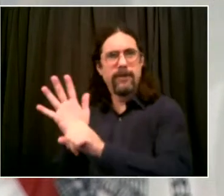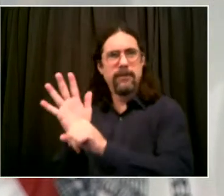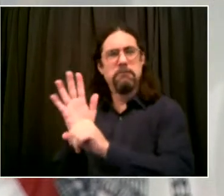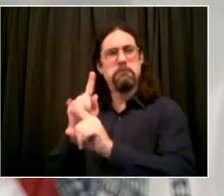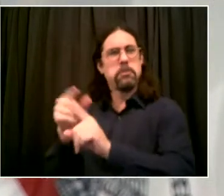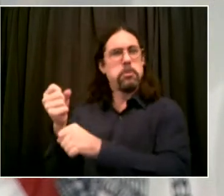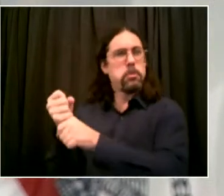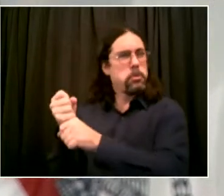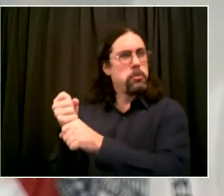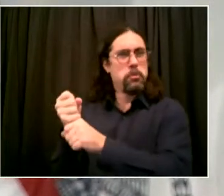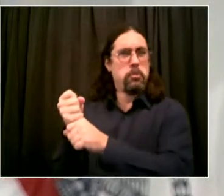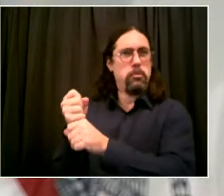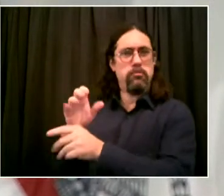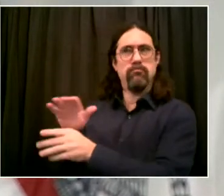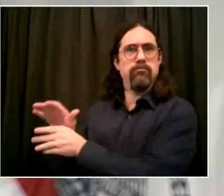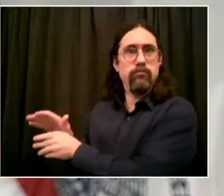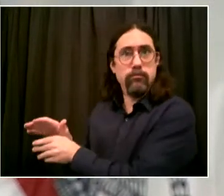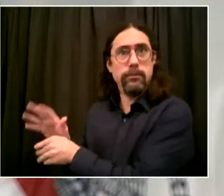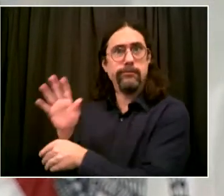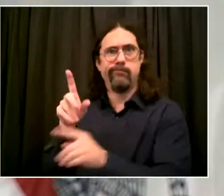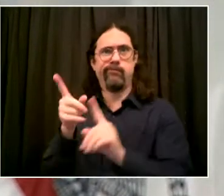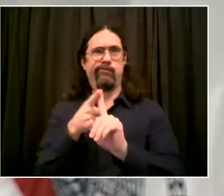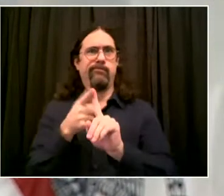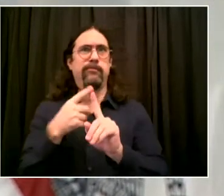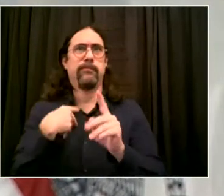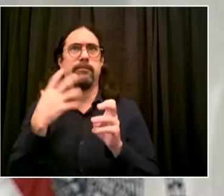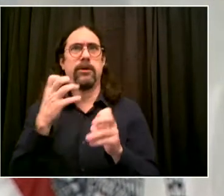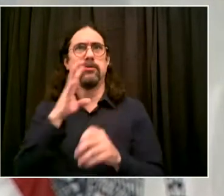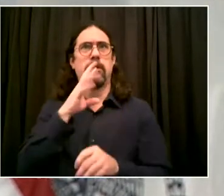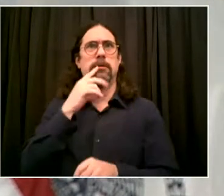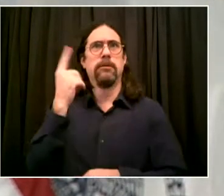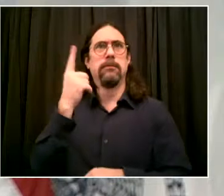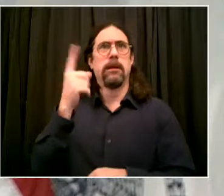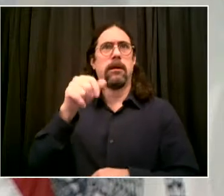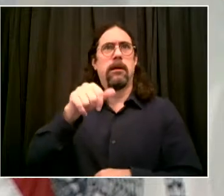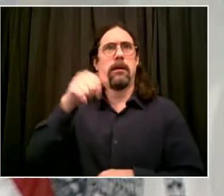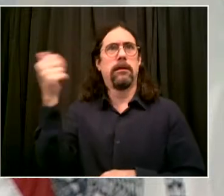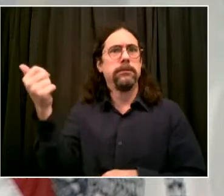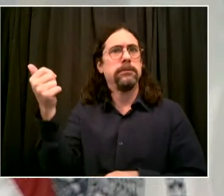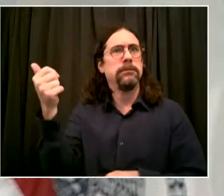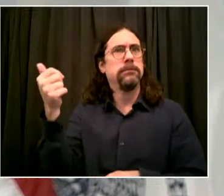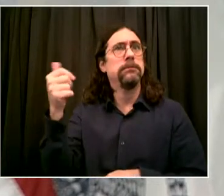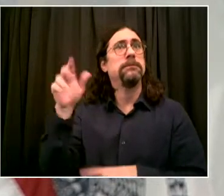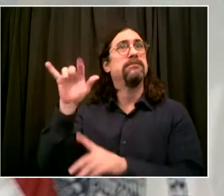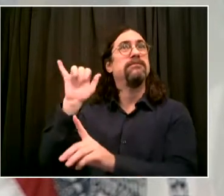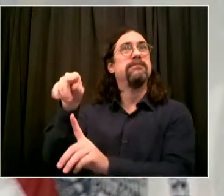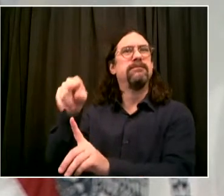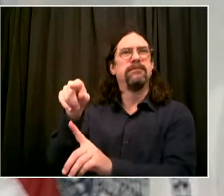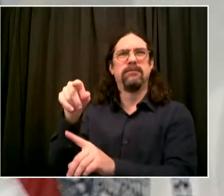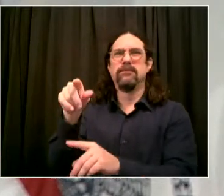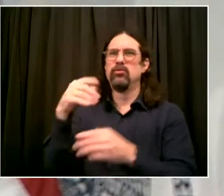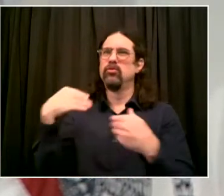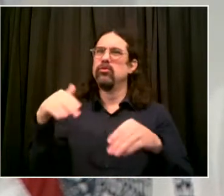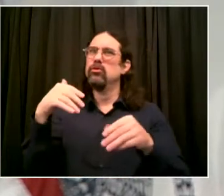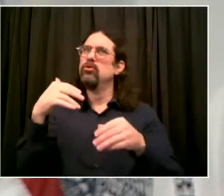OUR VACCINE SUPPLY. BUT I AM STARTING ON A DIFFERENT TOPIC